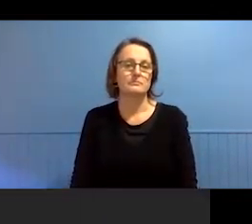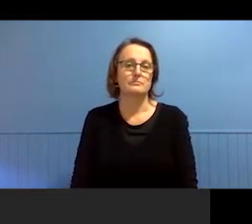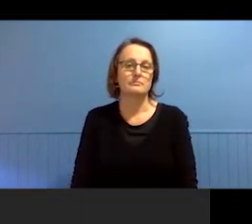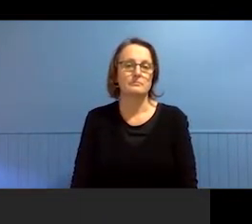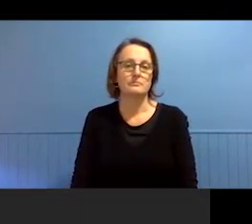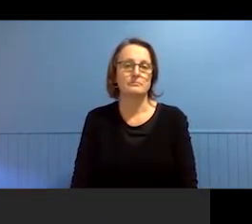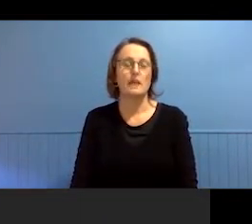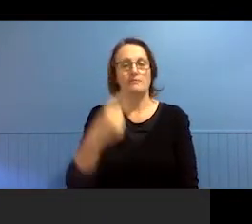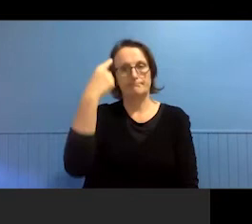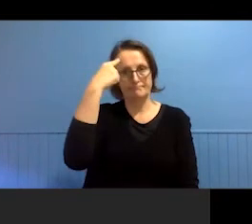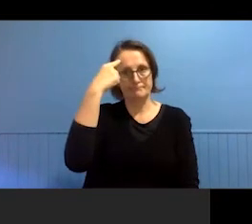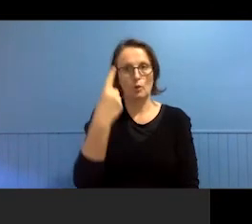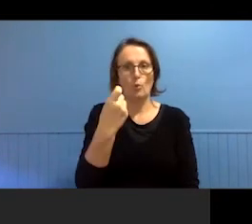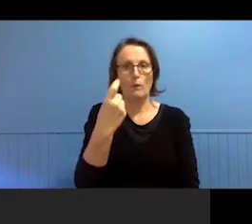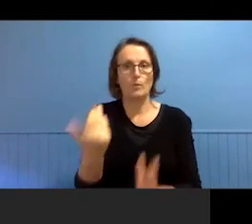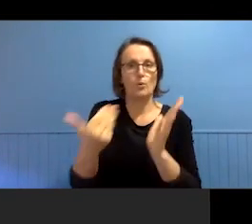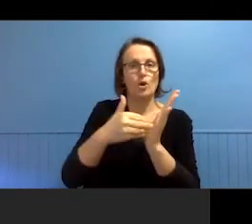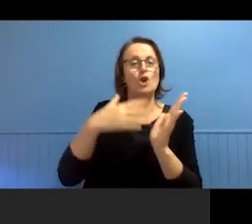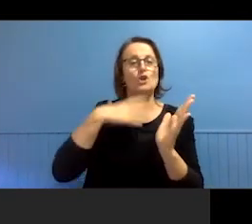thing about them - you will actually need another adaptor in you want to